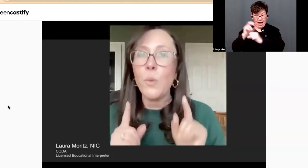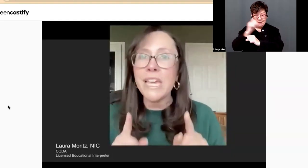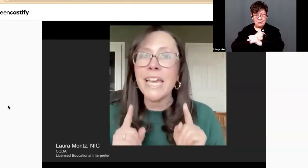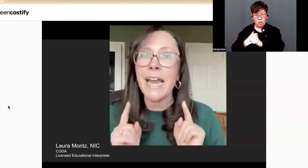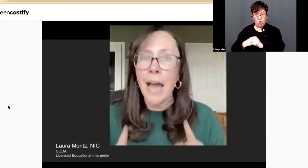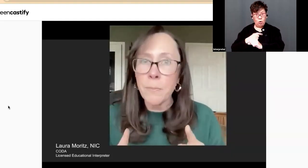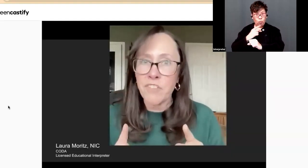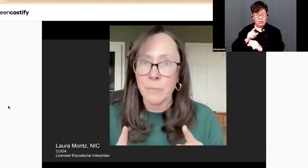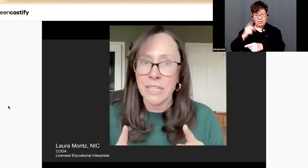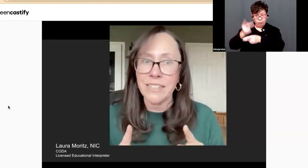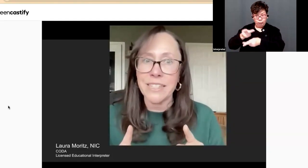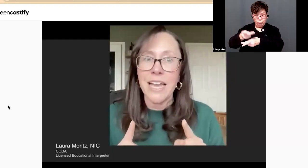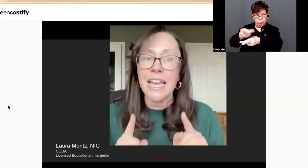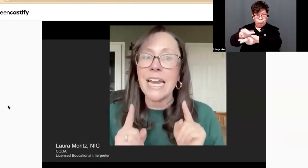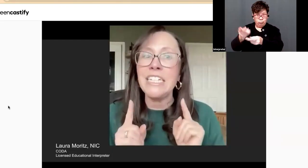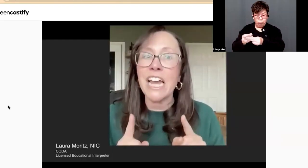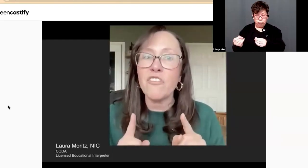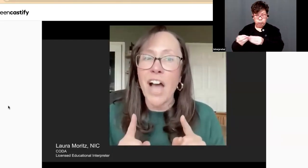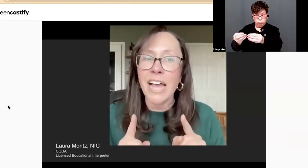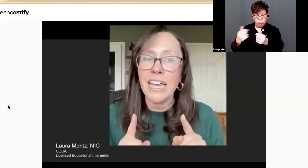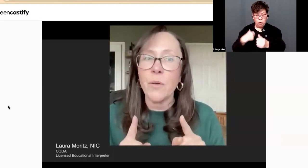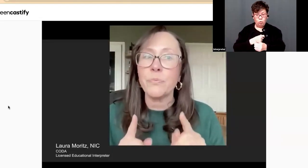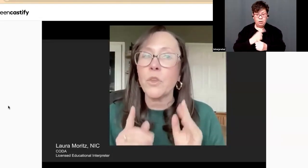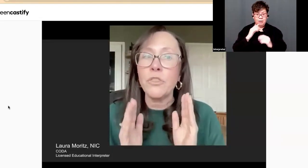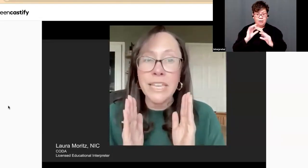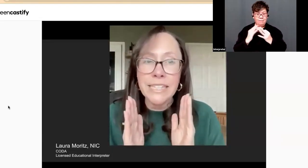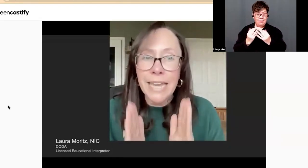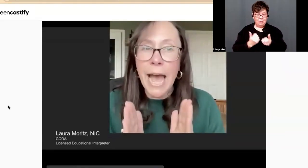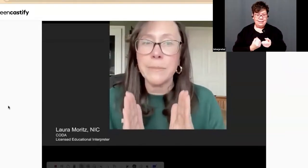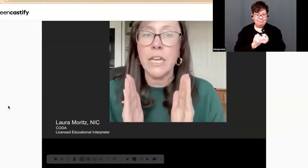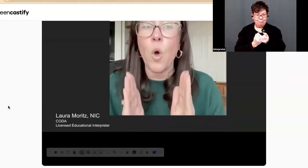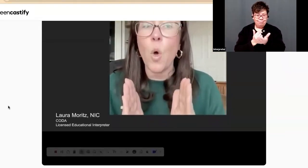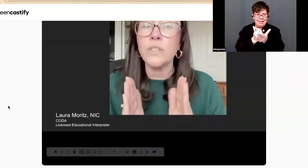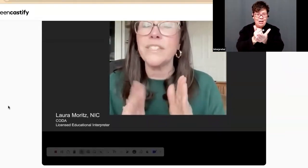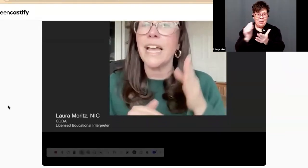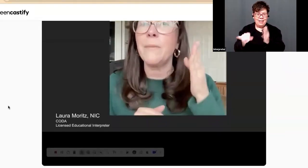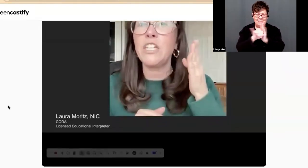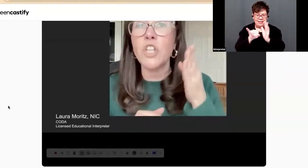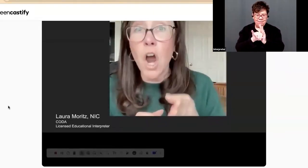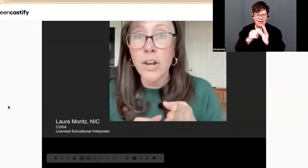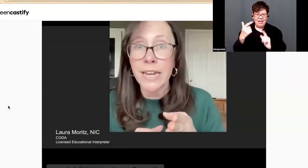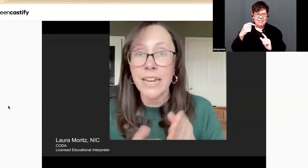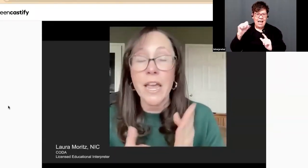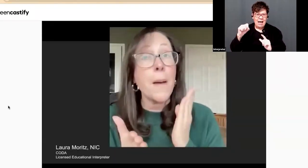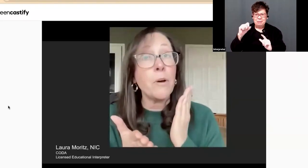we can help families in identifying these gaps and holes that can be targeted